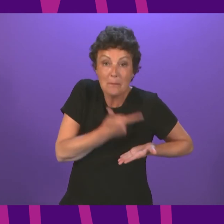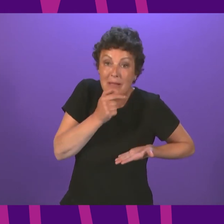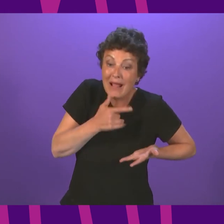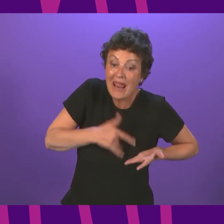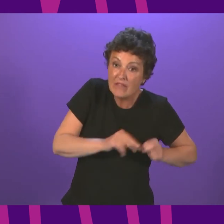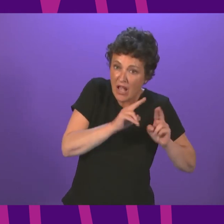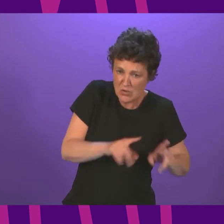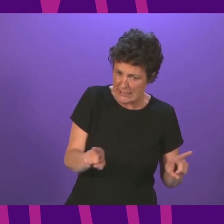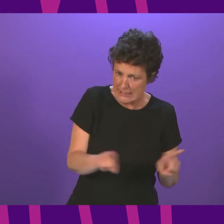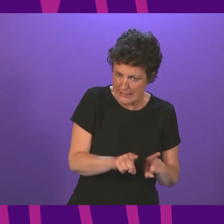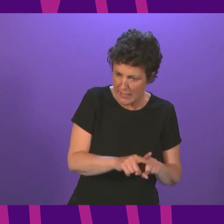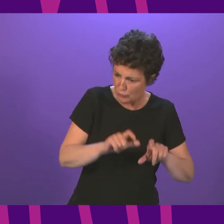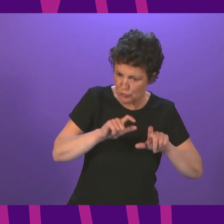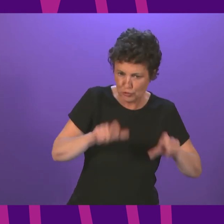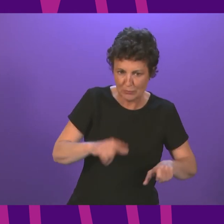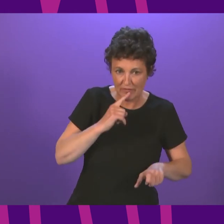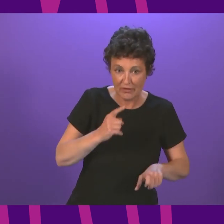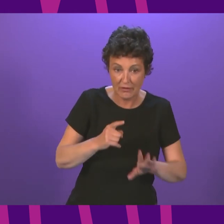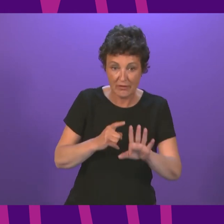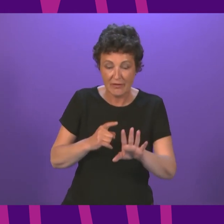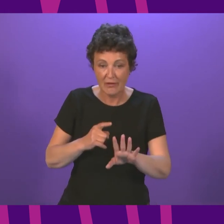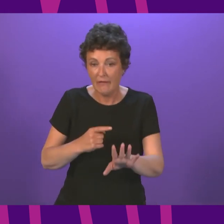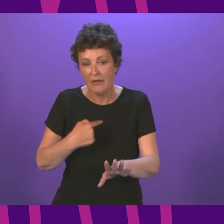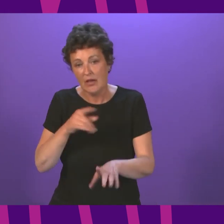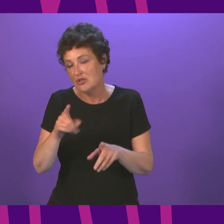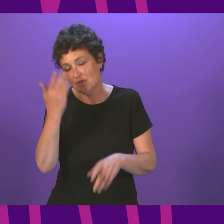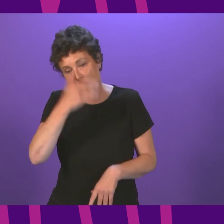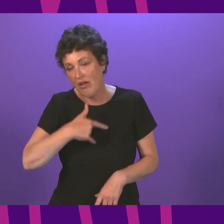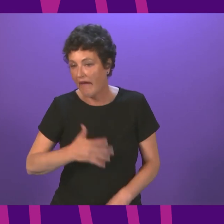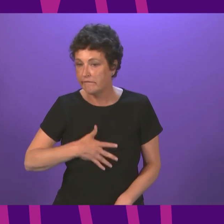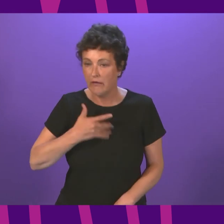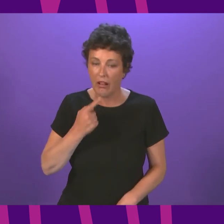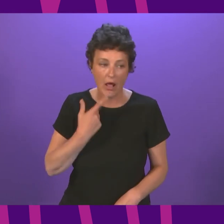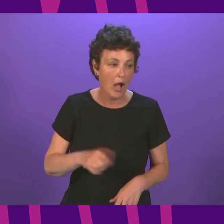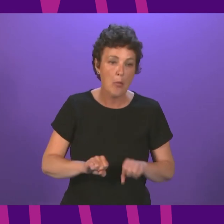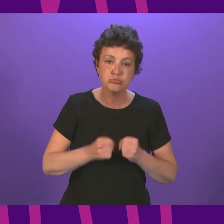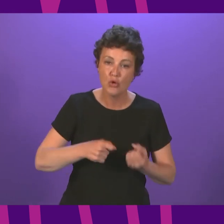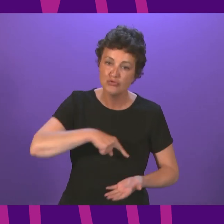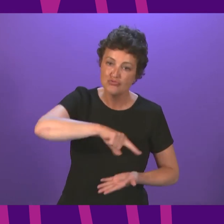The only comment that Jamie Greene made this afternoon that I agreed with was that this